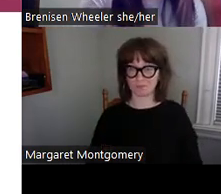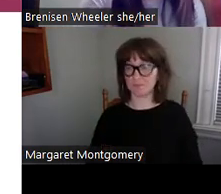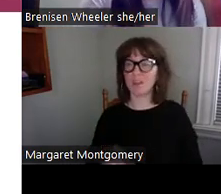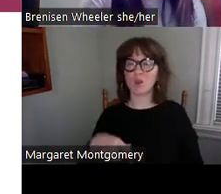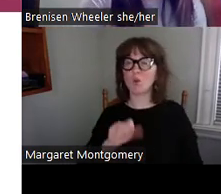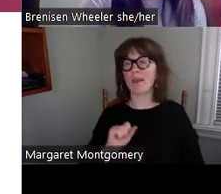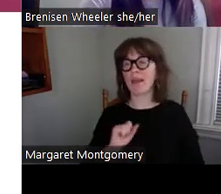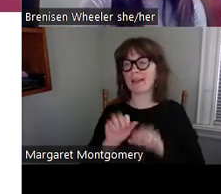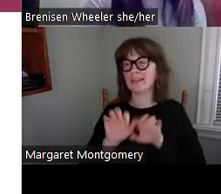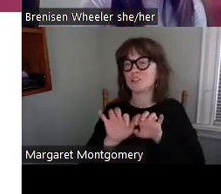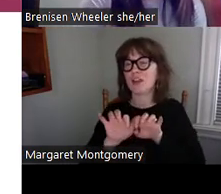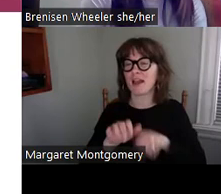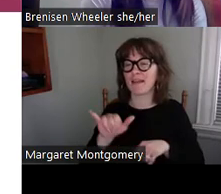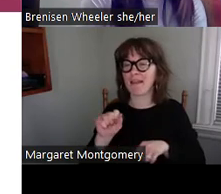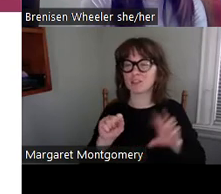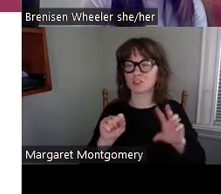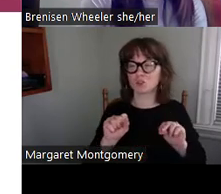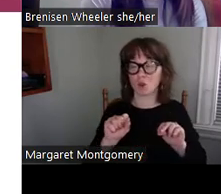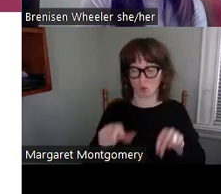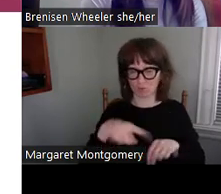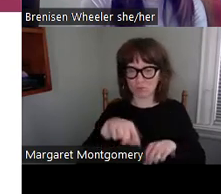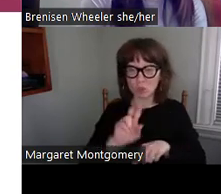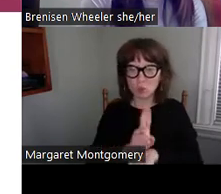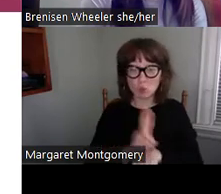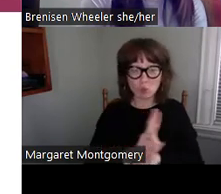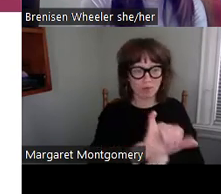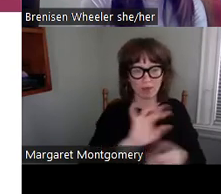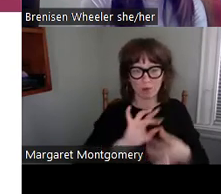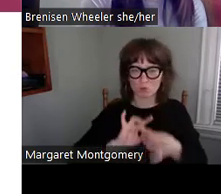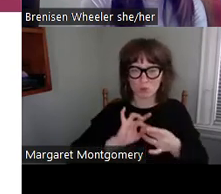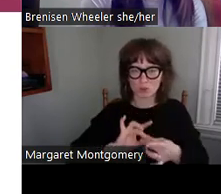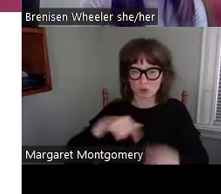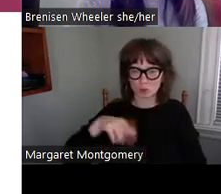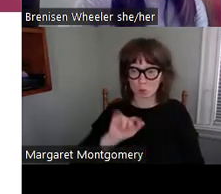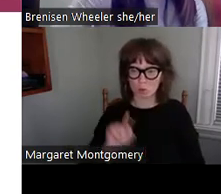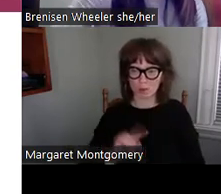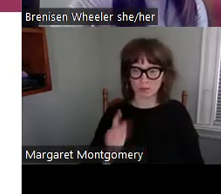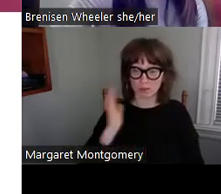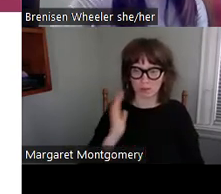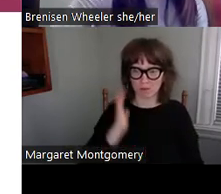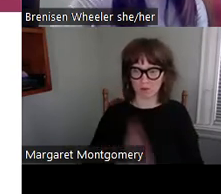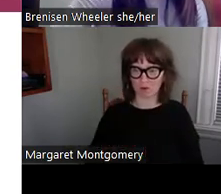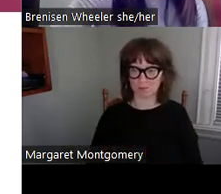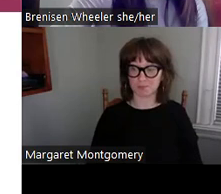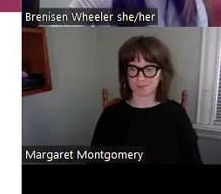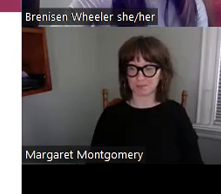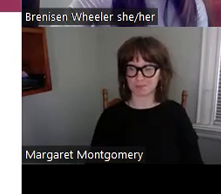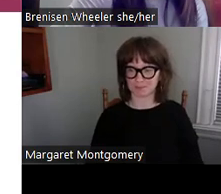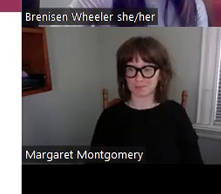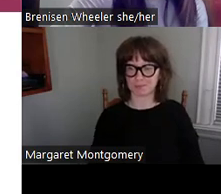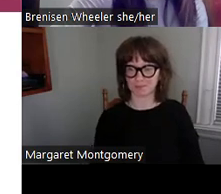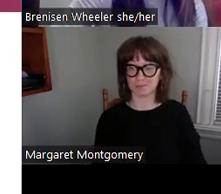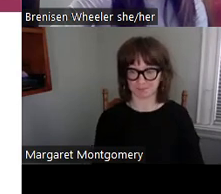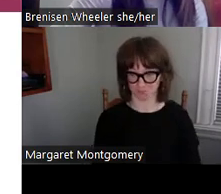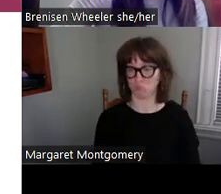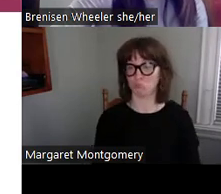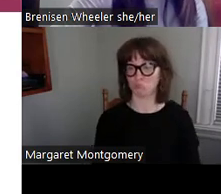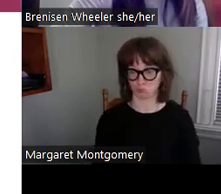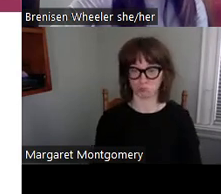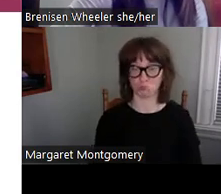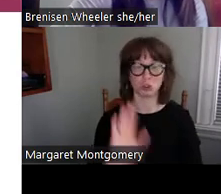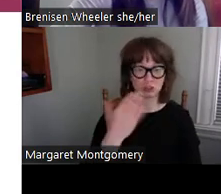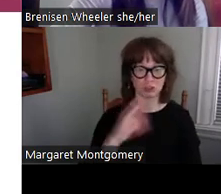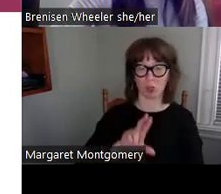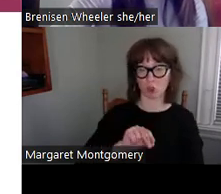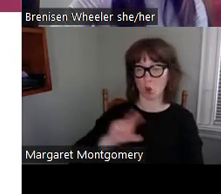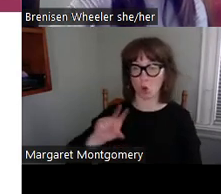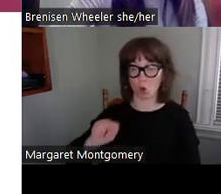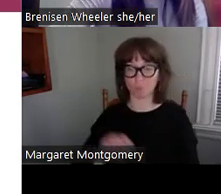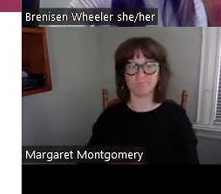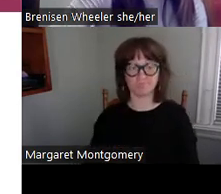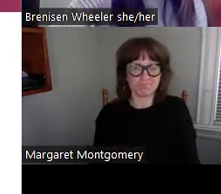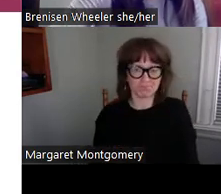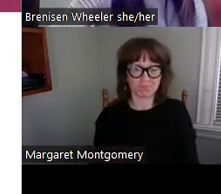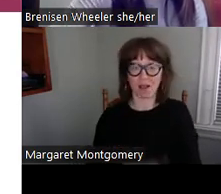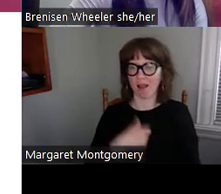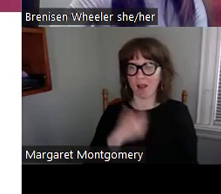12:40:06 Okay, people are saying, No, they haven't yeah I would recommend you check it